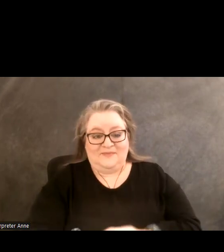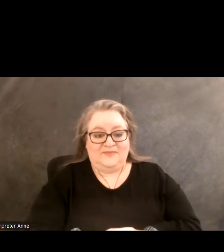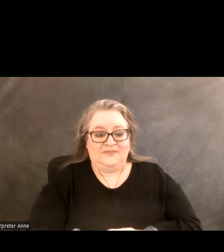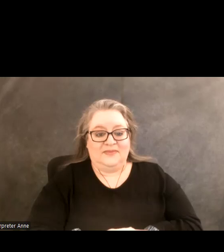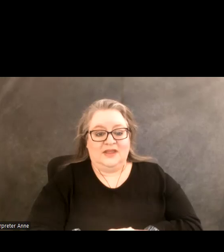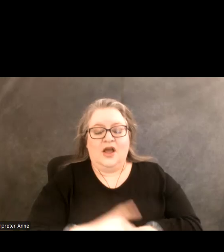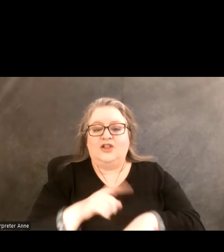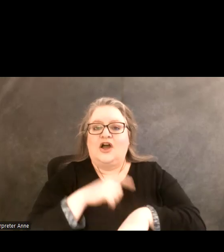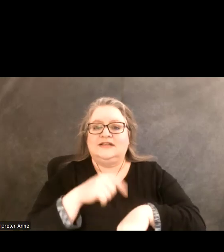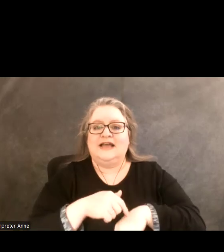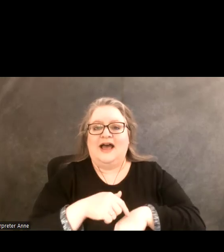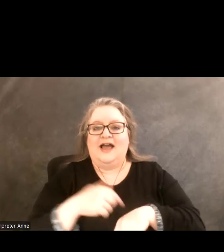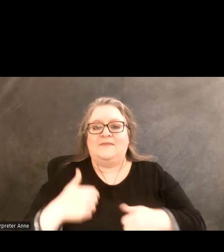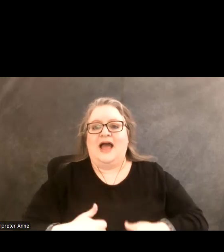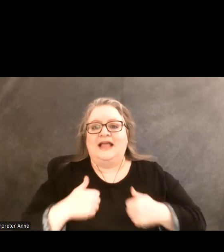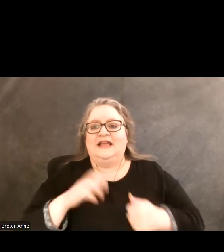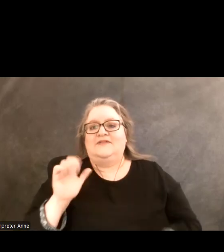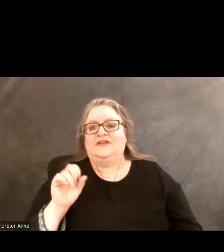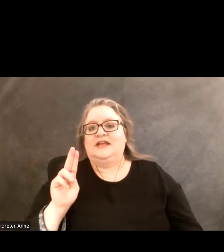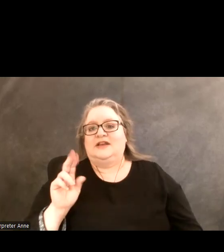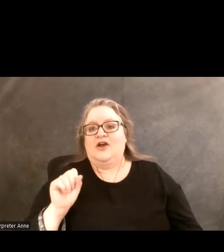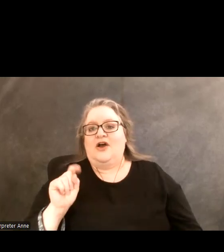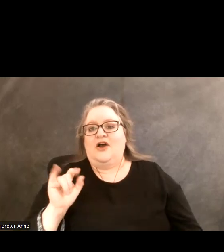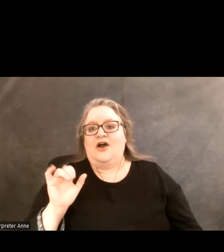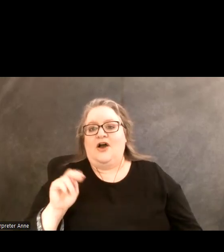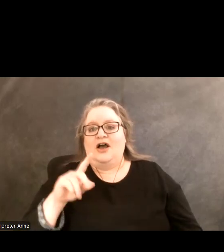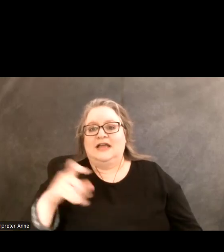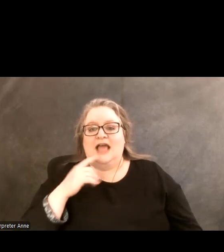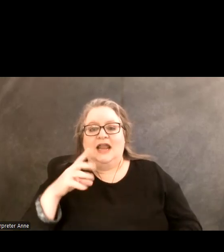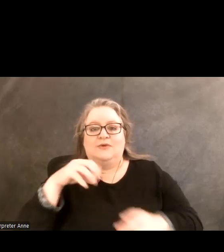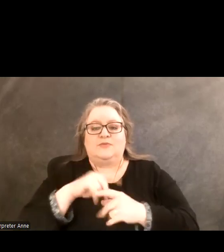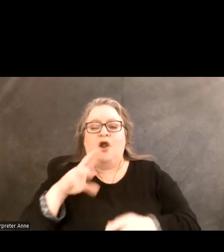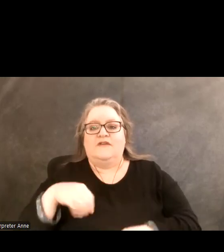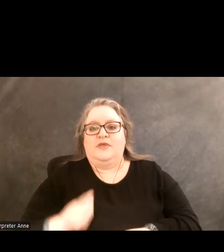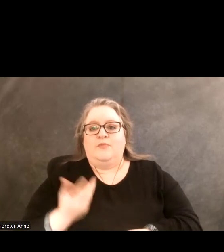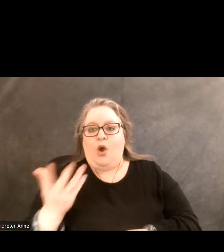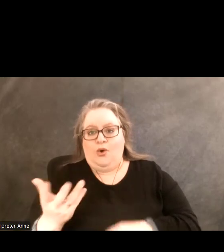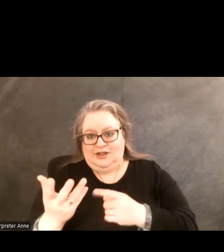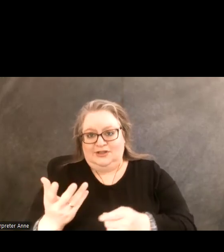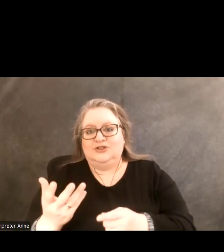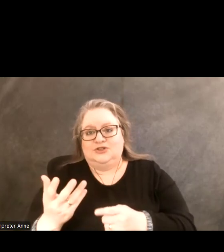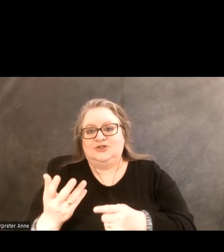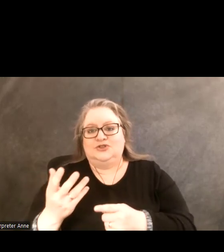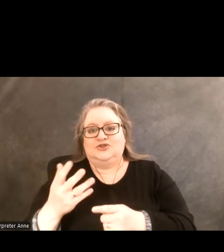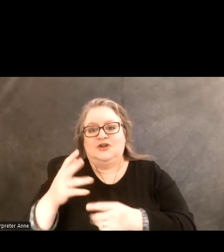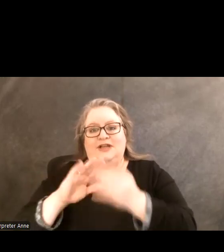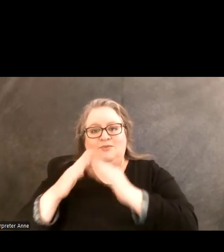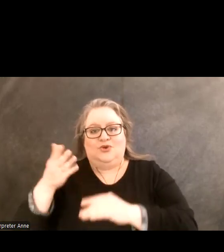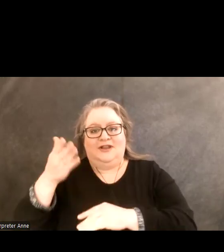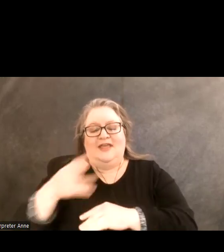time in Austin, Texas, and I was a member of the poetry scene there for a long time, and Austin has a big international